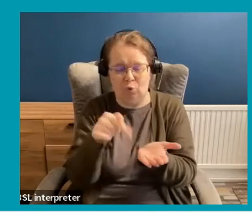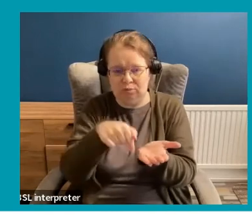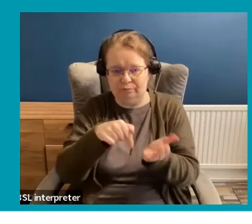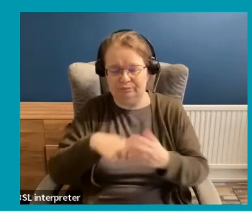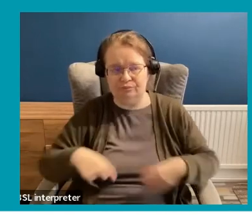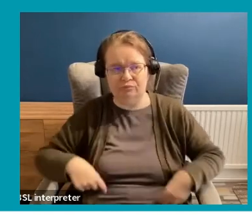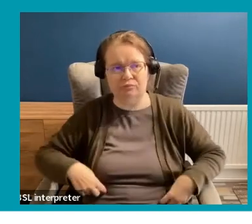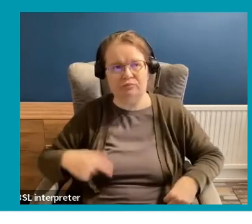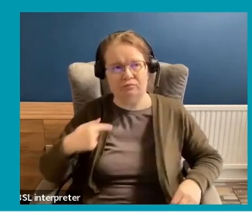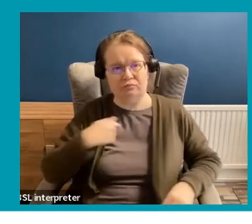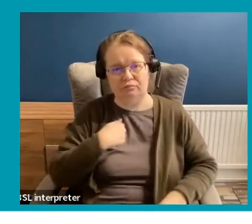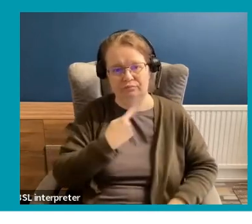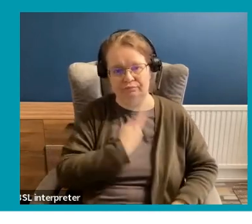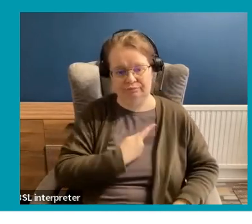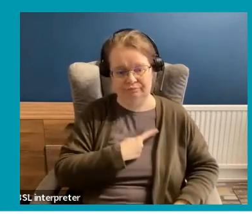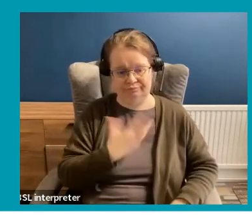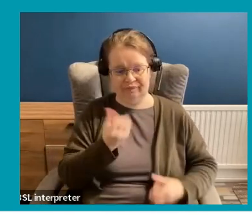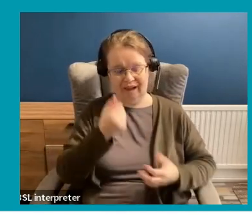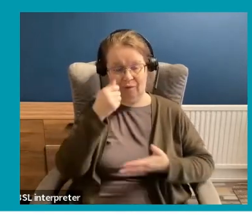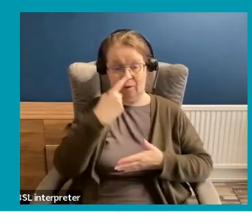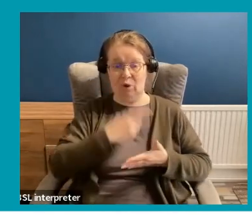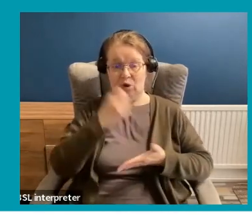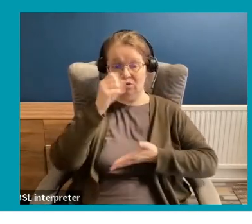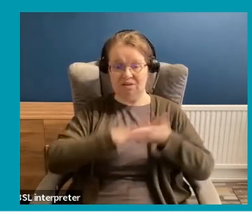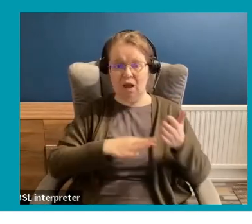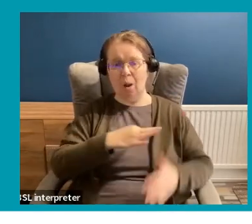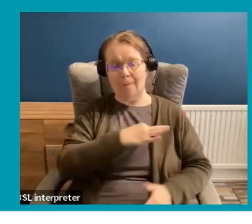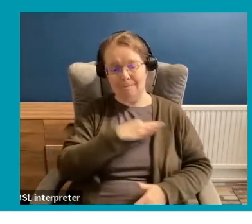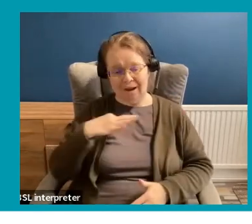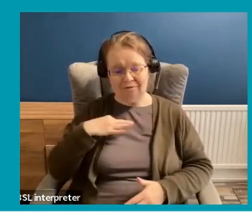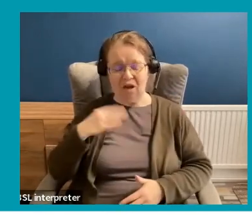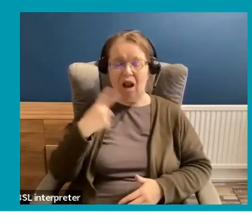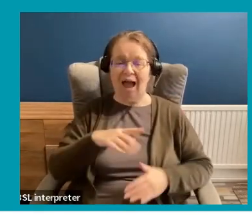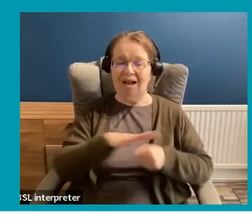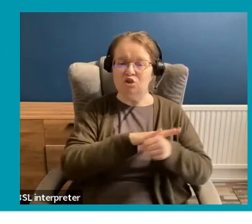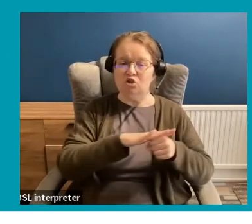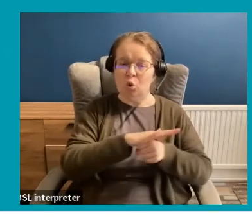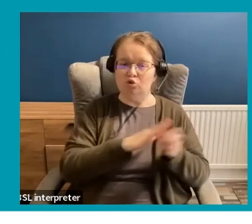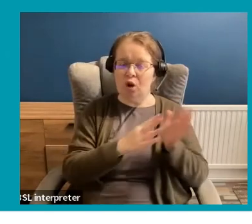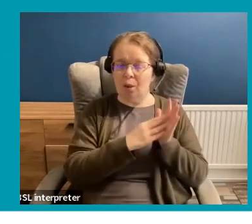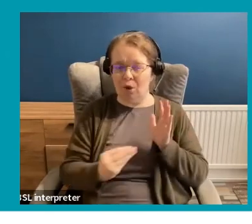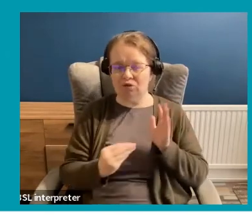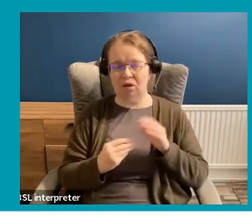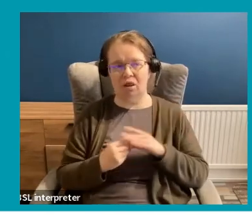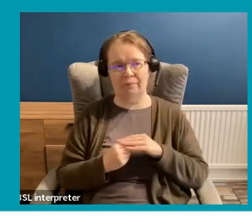I have personal experience of the medical and social model and I really appreciate the